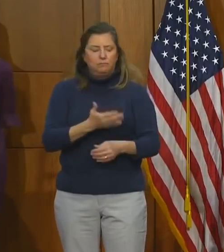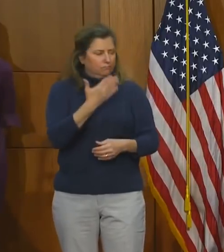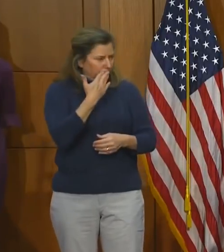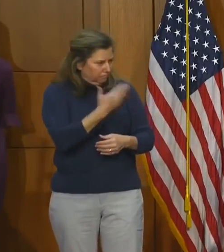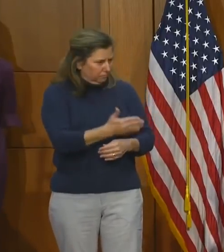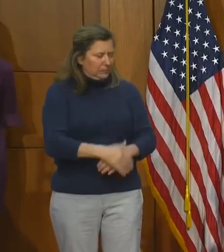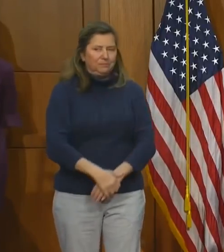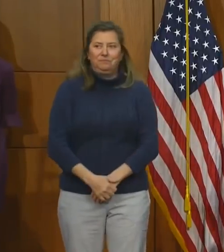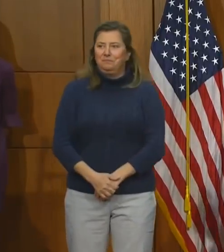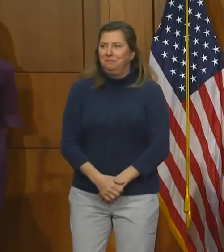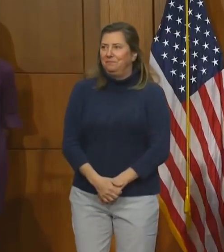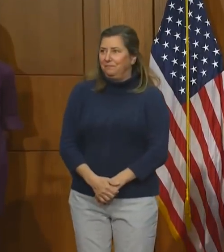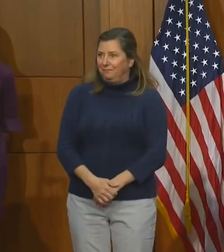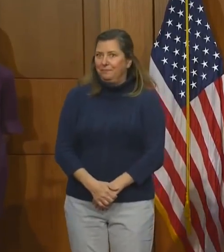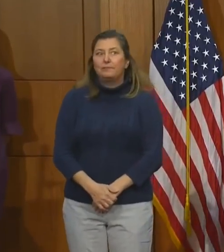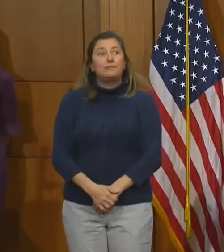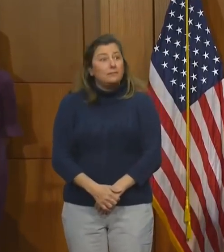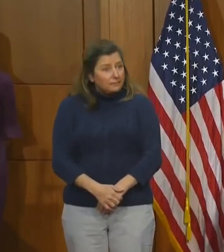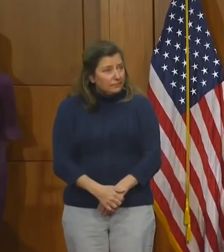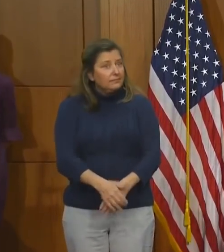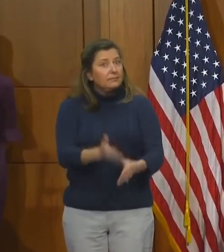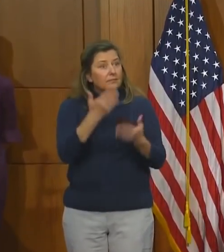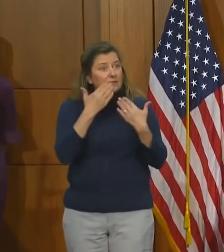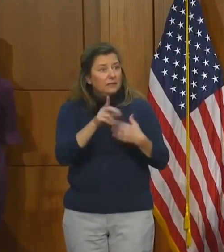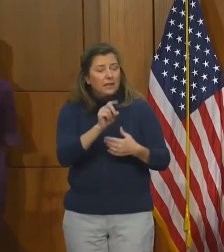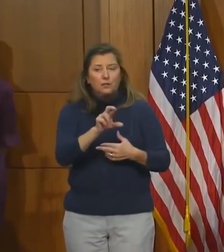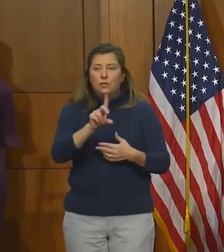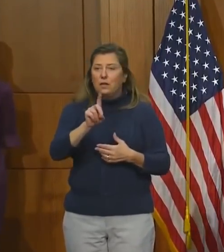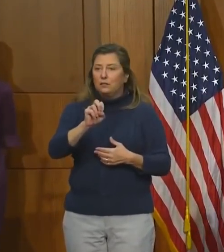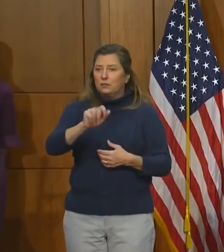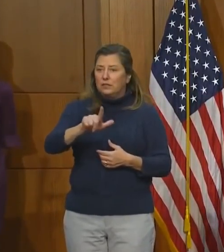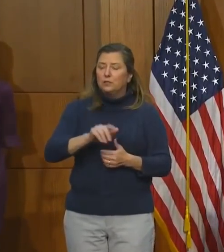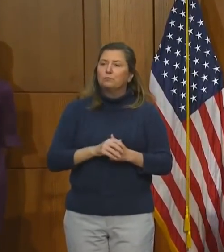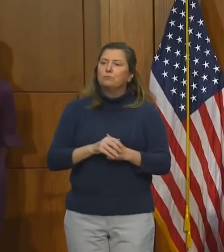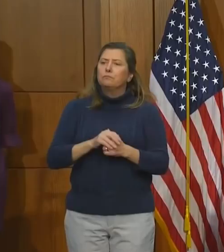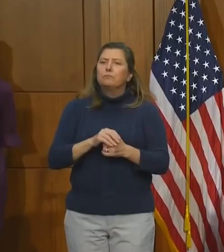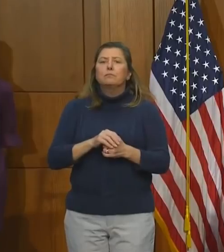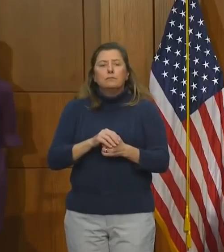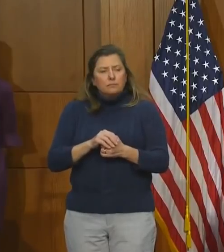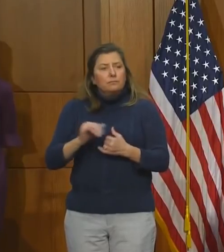TO WORK WITH VDH AND THE GOVERNOR. HELP SOLVE THIS